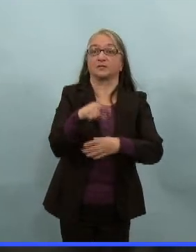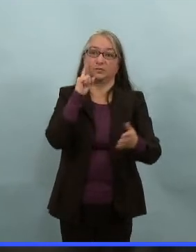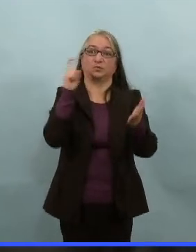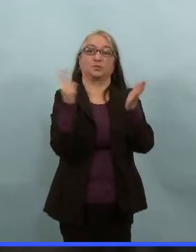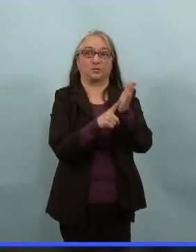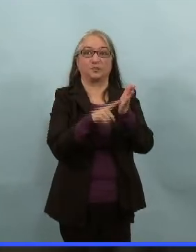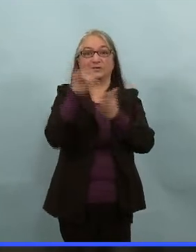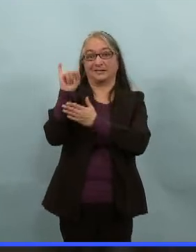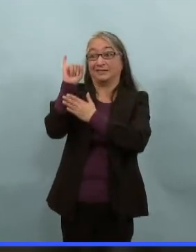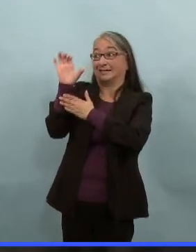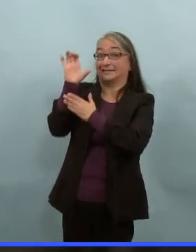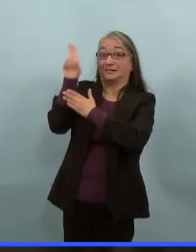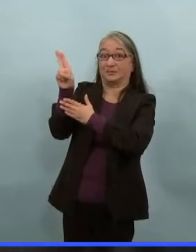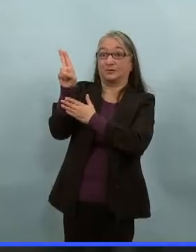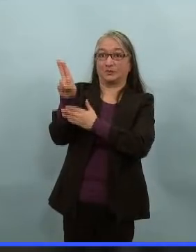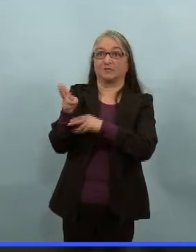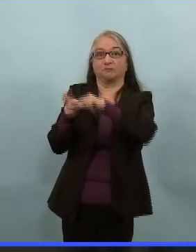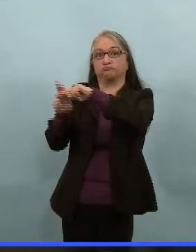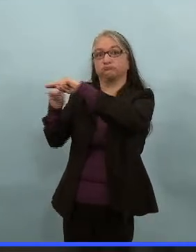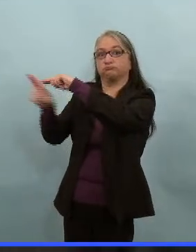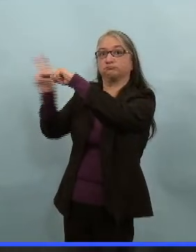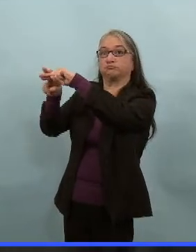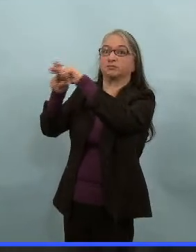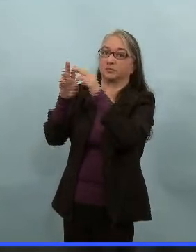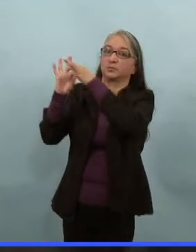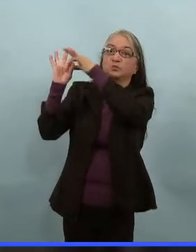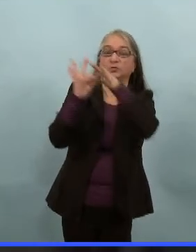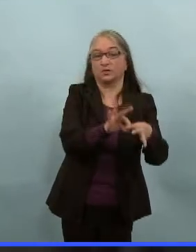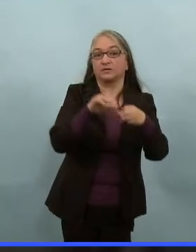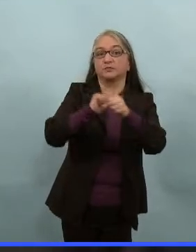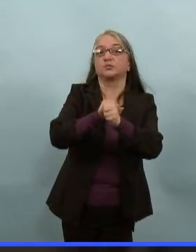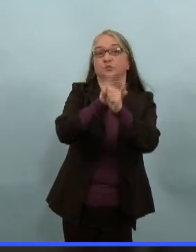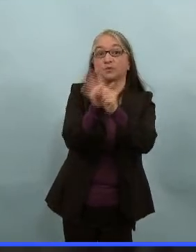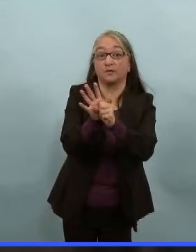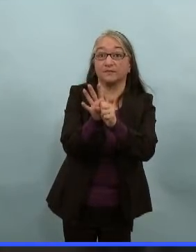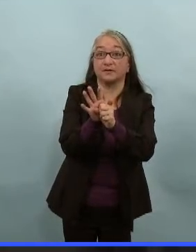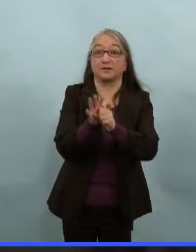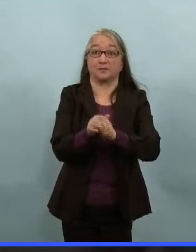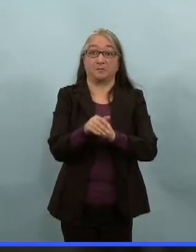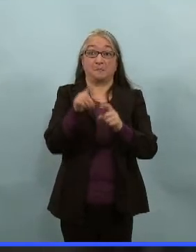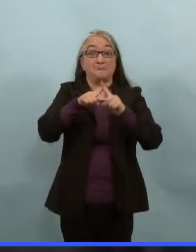related to kova 19. the question is is that because of omicron or is that because of delta